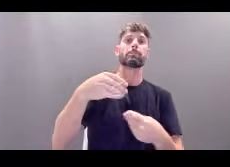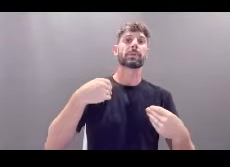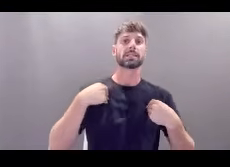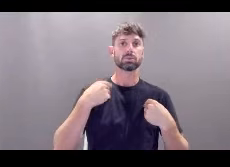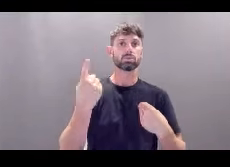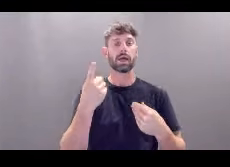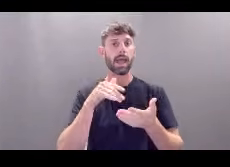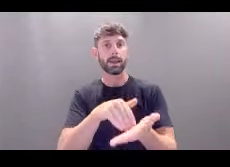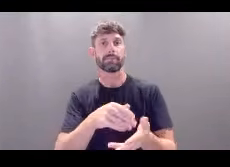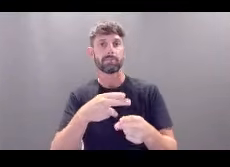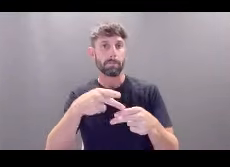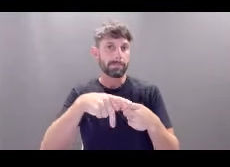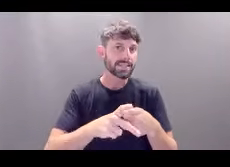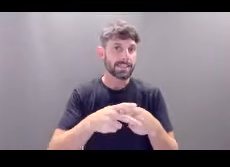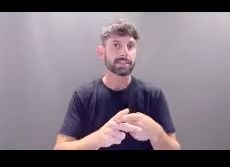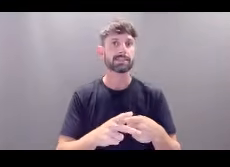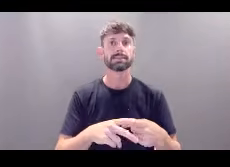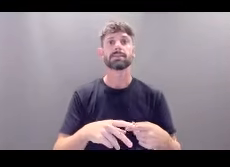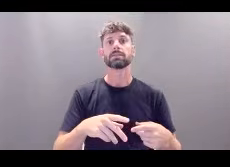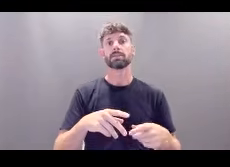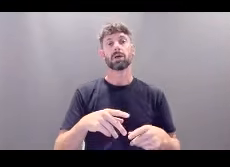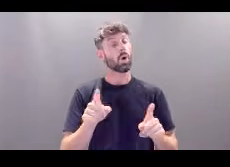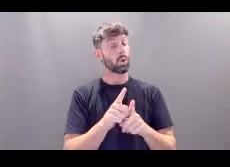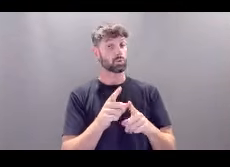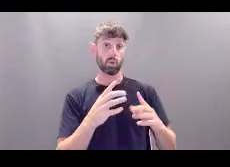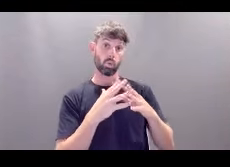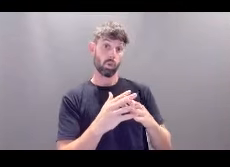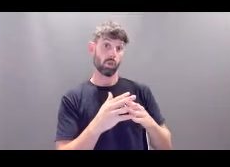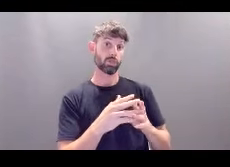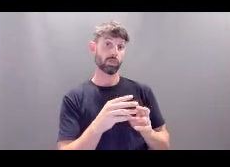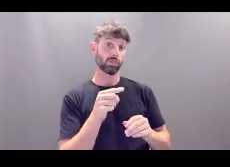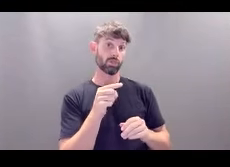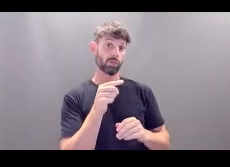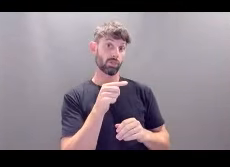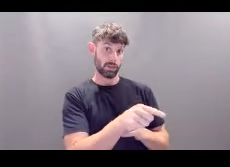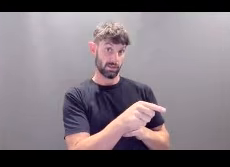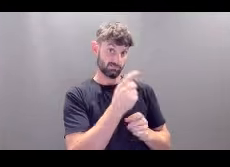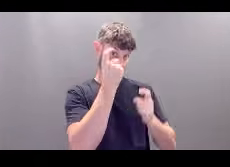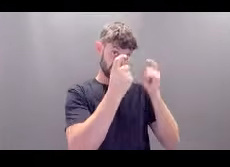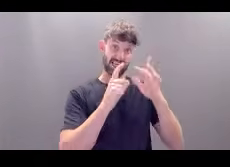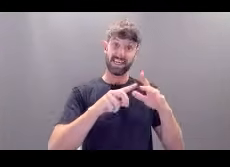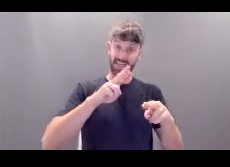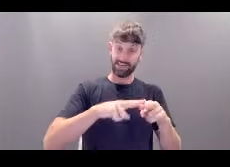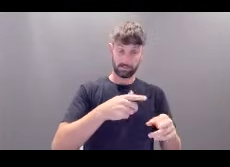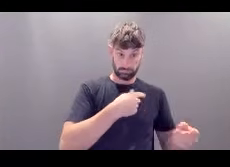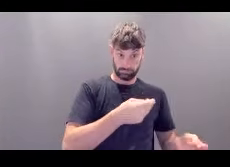And participants are encouraged to consider a back-up plan for times when their AT is being repaired or